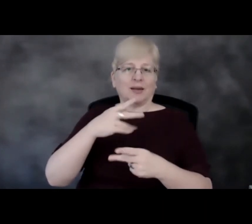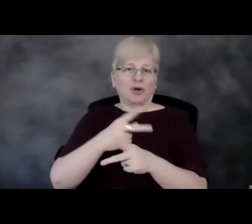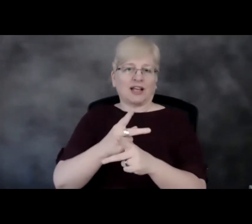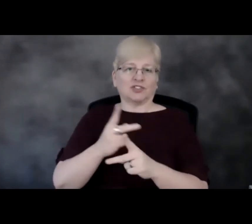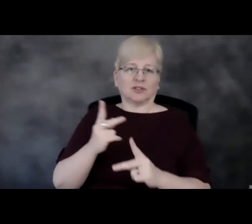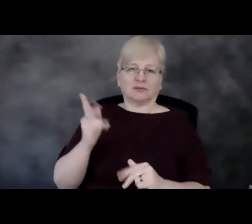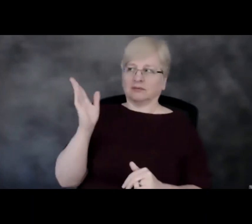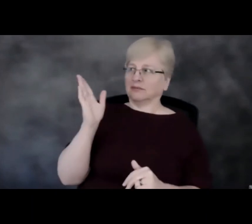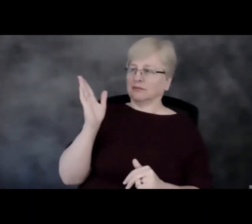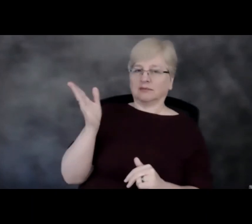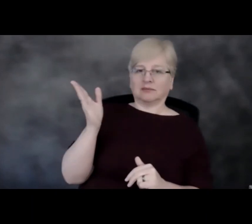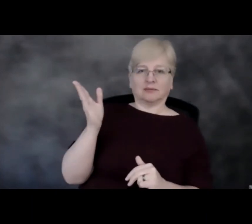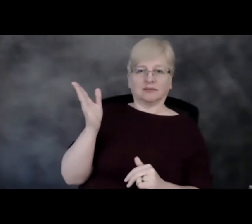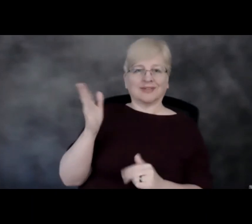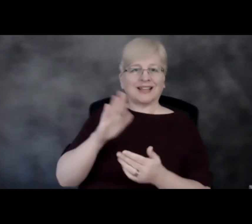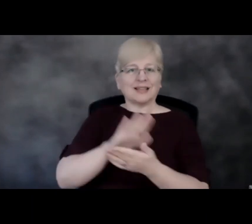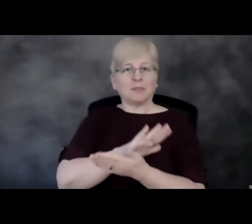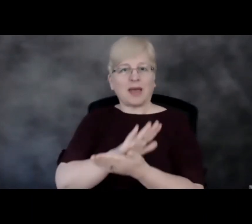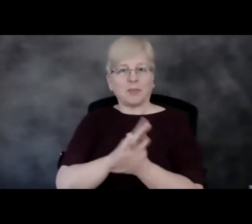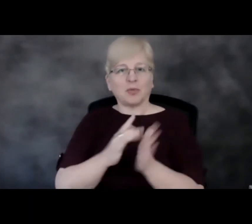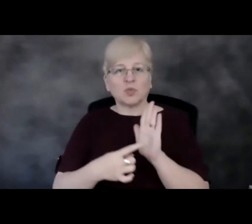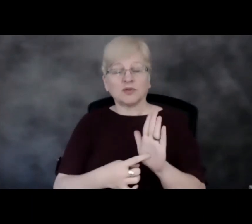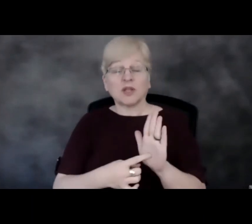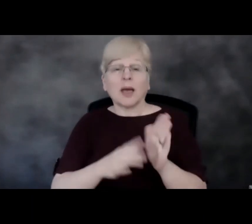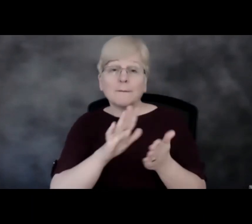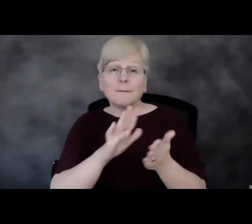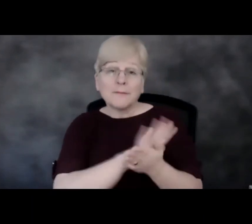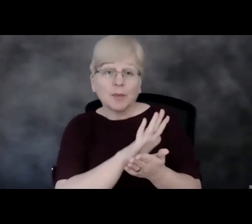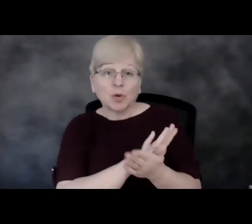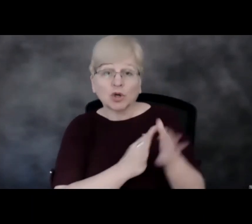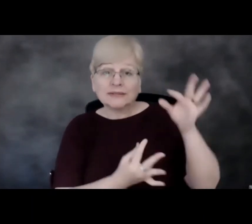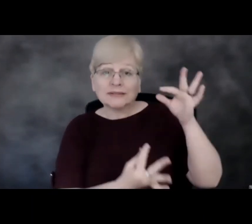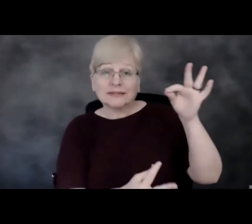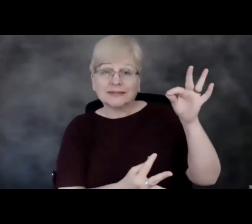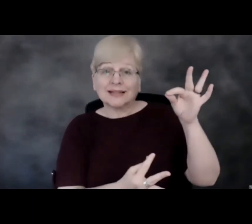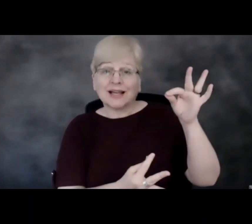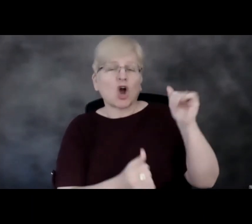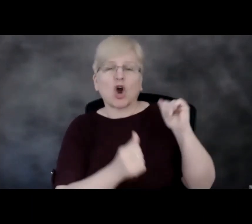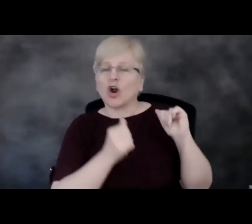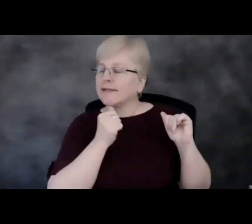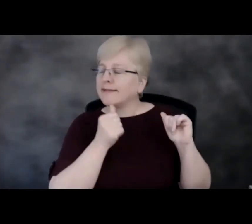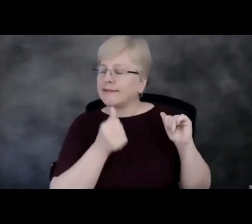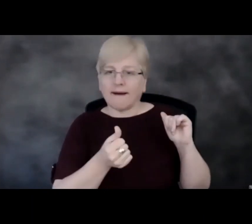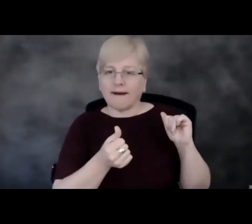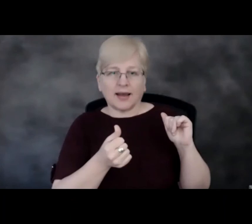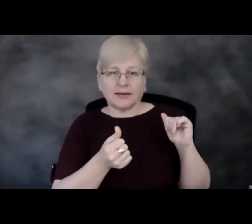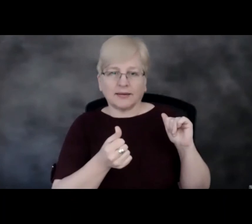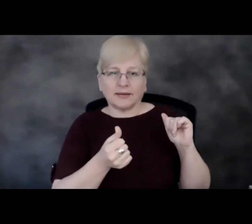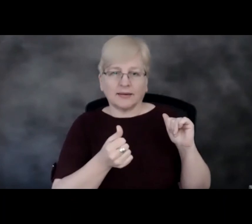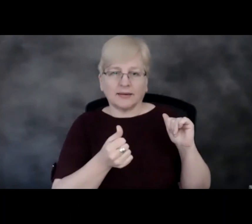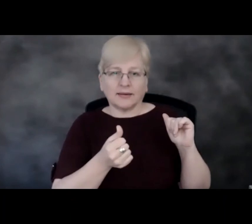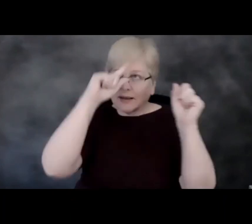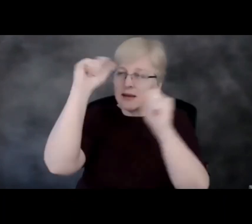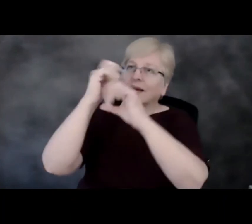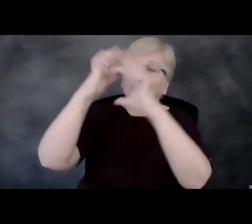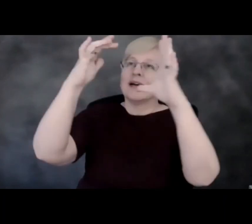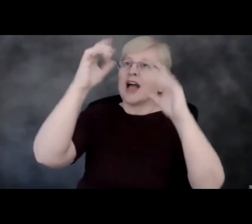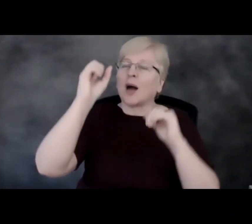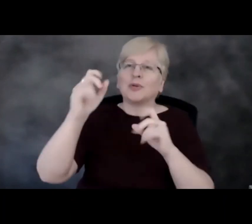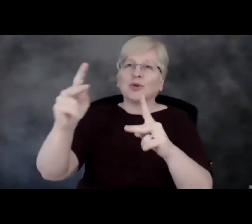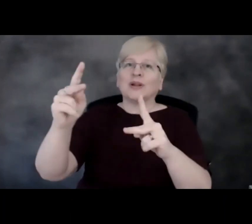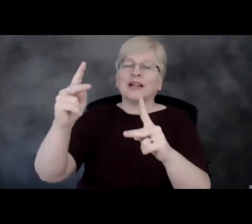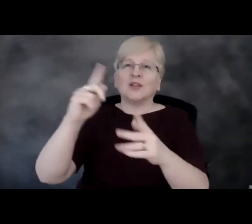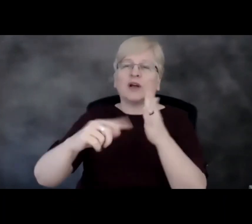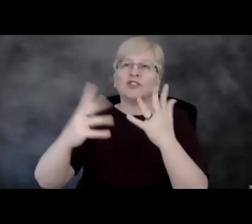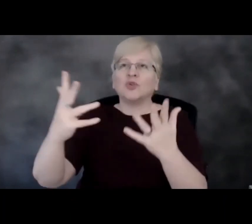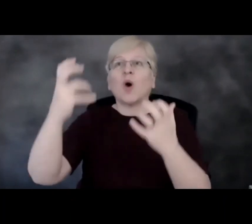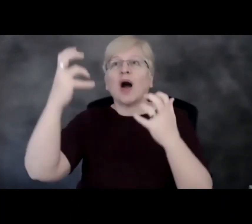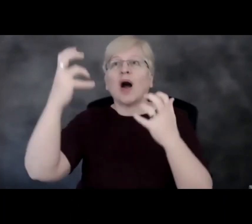17:38:28 We dream of opportunities one might like to do, there is an underlying paper